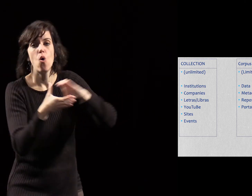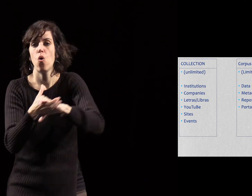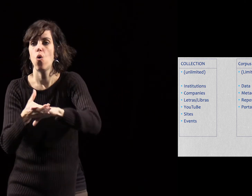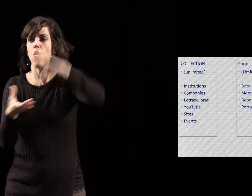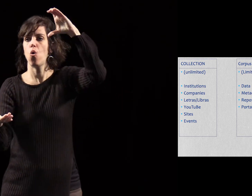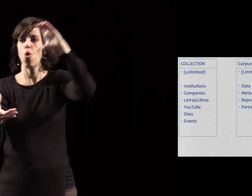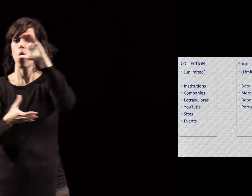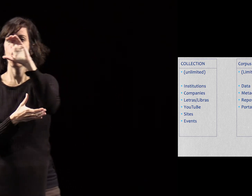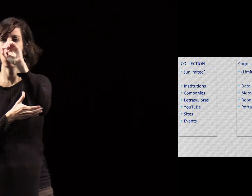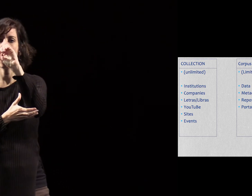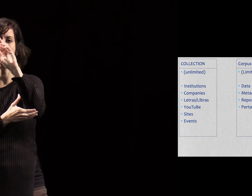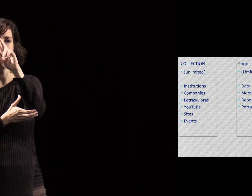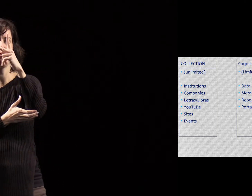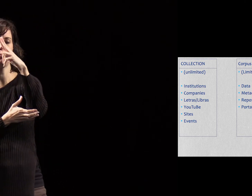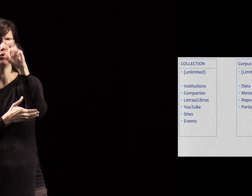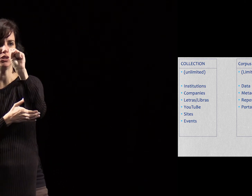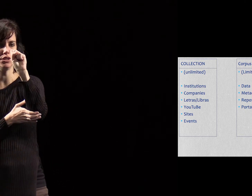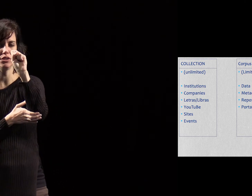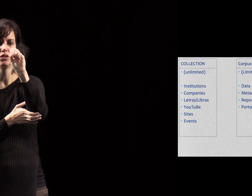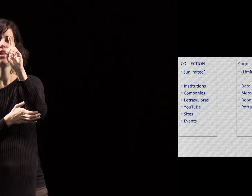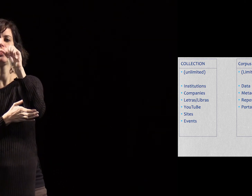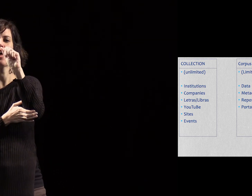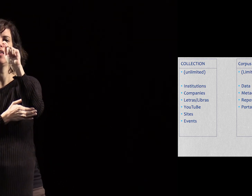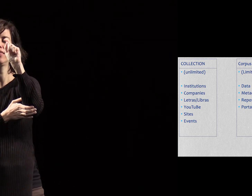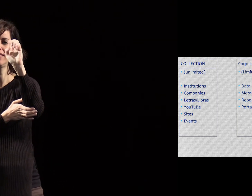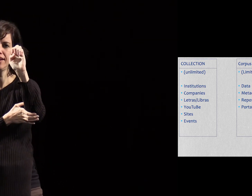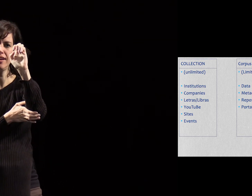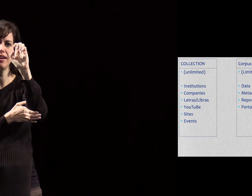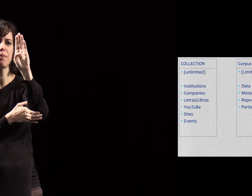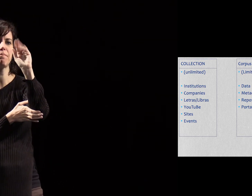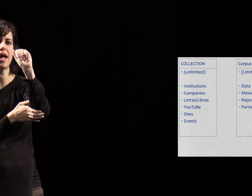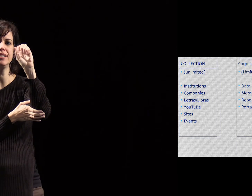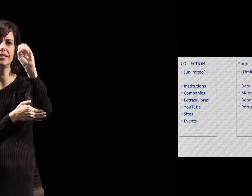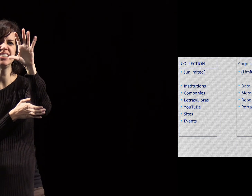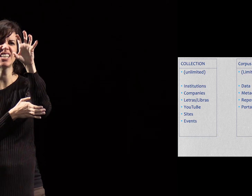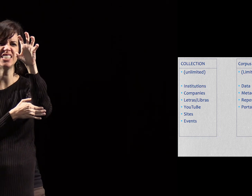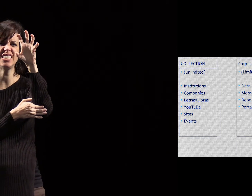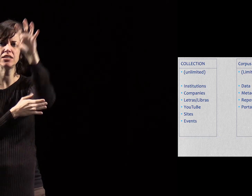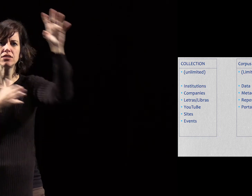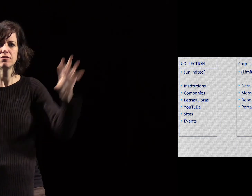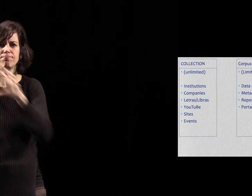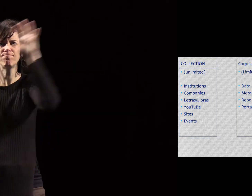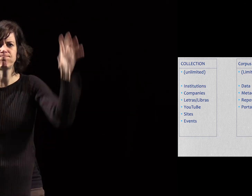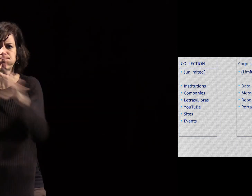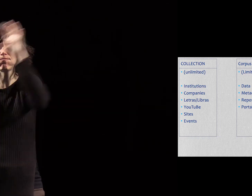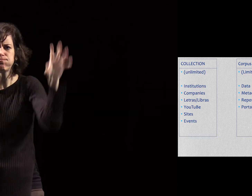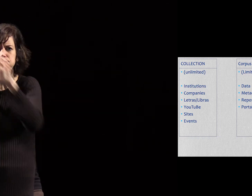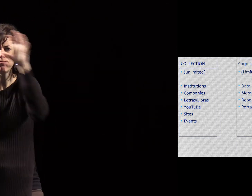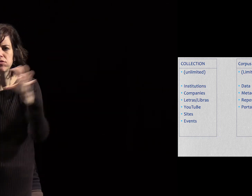In the second column, we have corpus. This is a database.